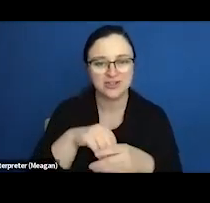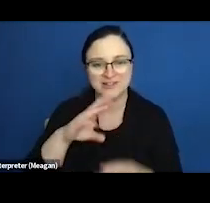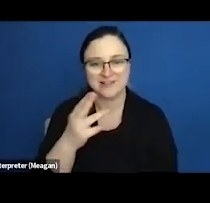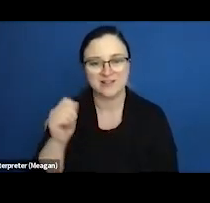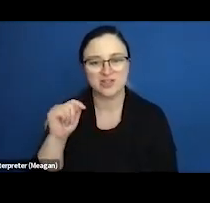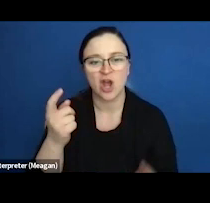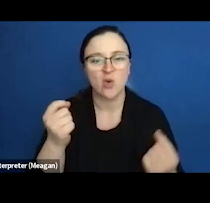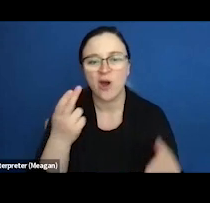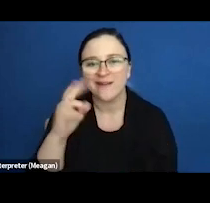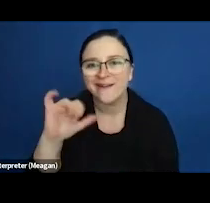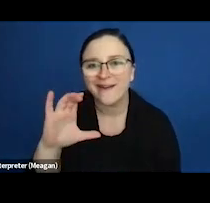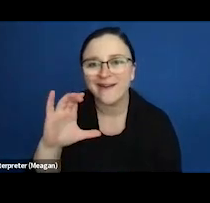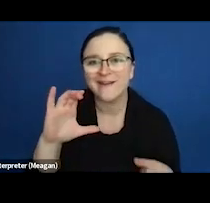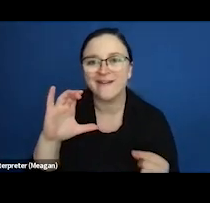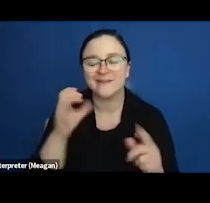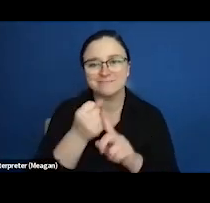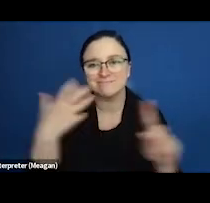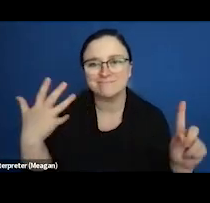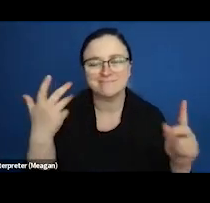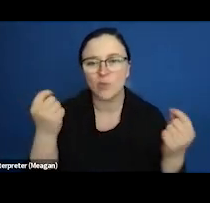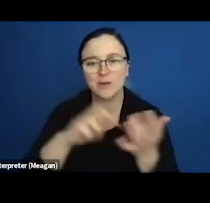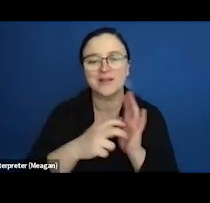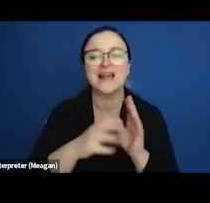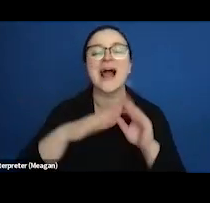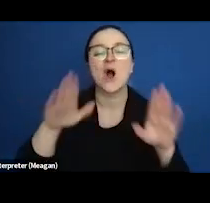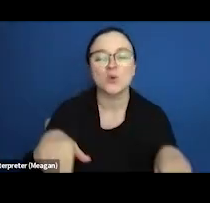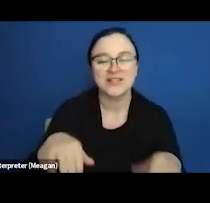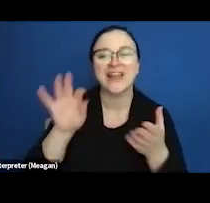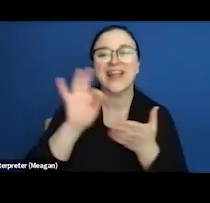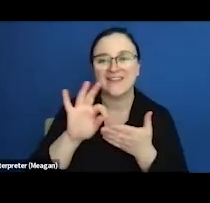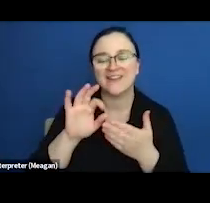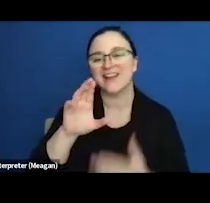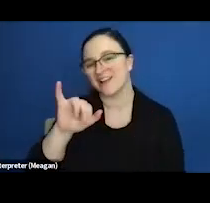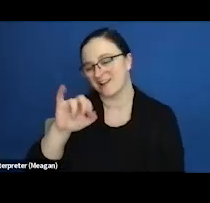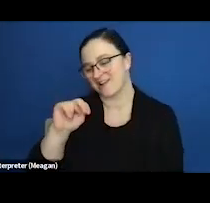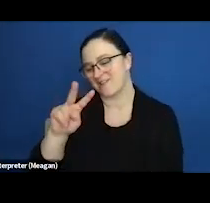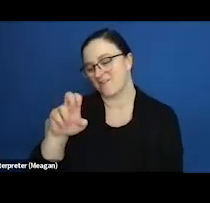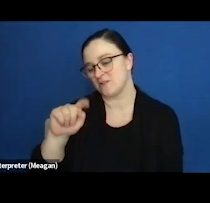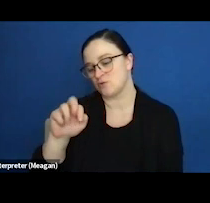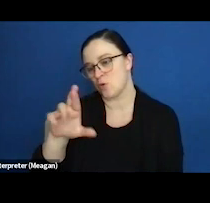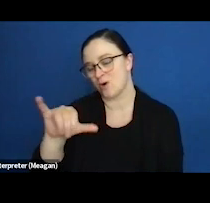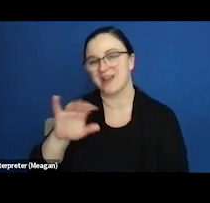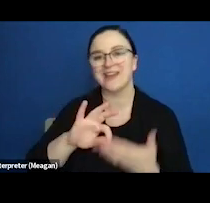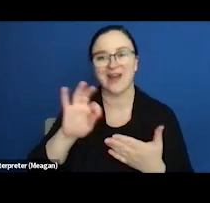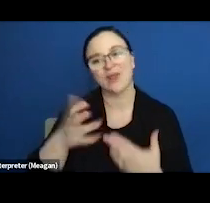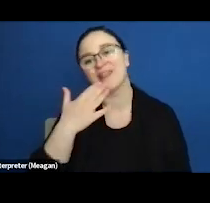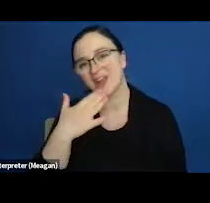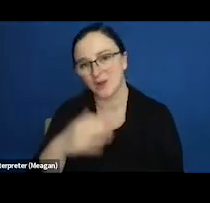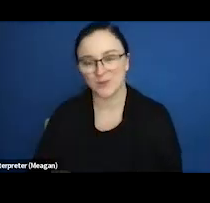what HIC stands for. Housing Inventory Count, thank you. So to the right side,